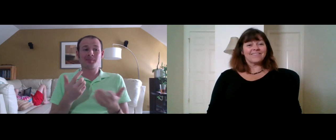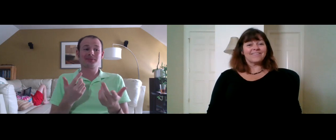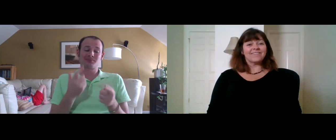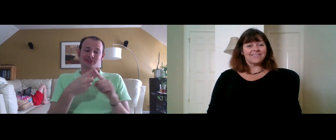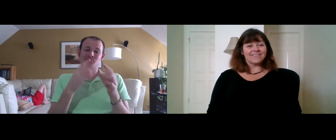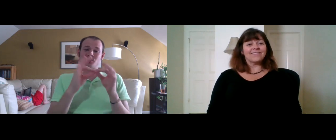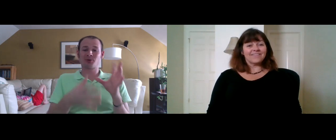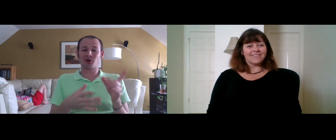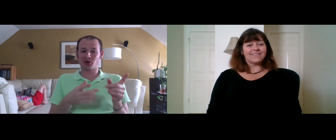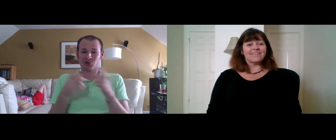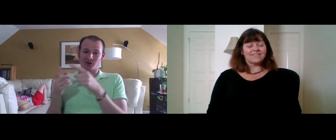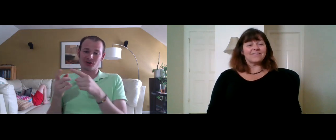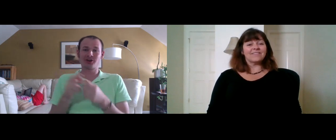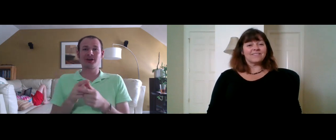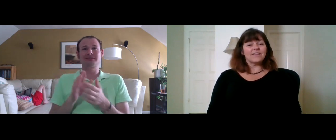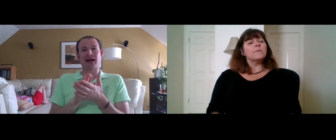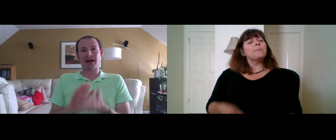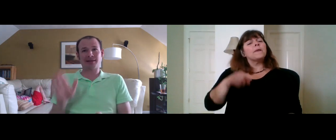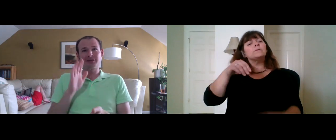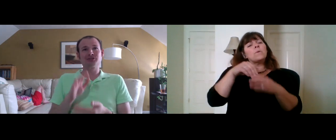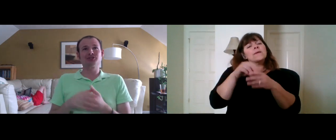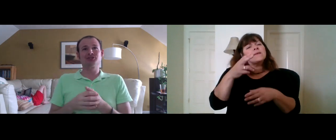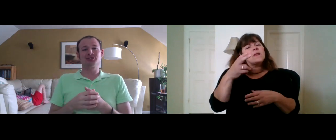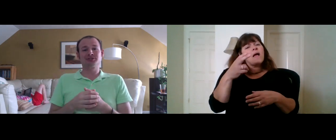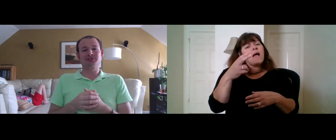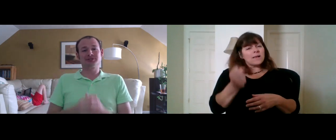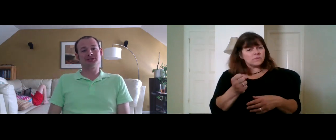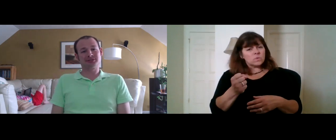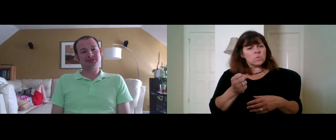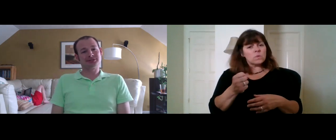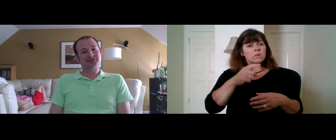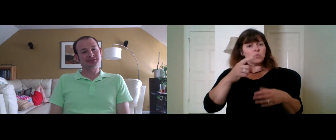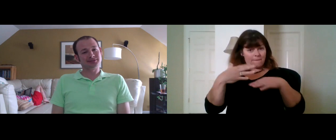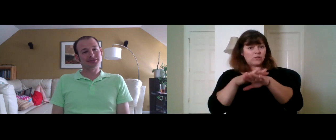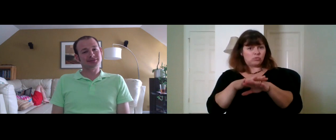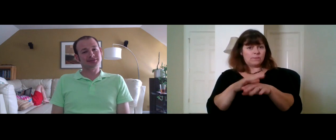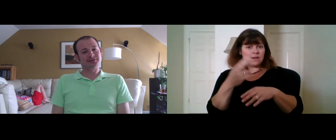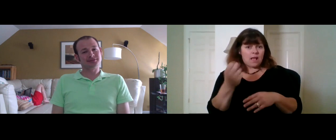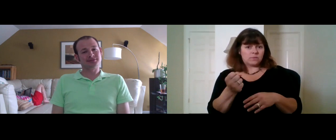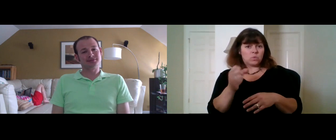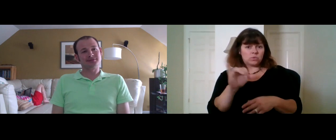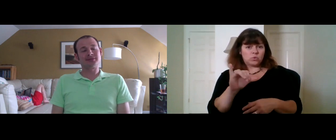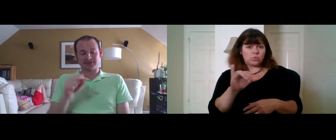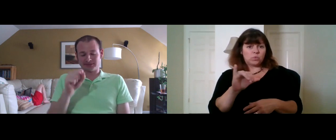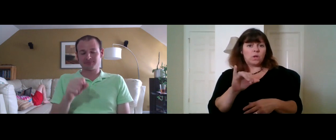plus I had an interpreter through college you were mainstreamed in high school, too?